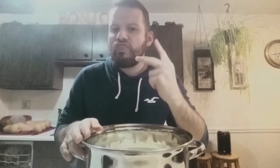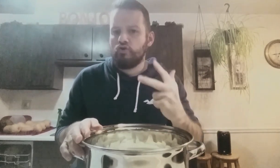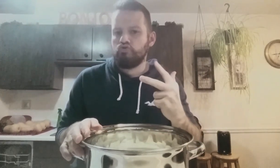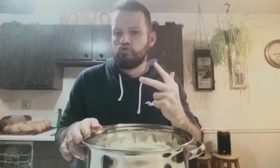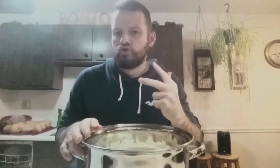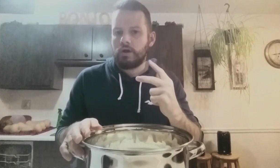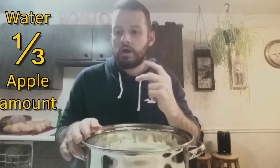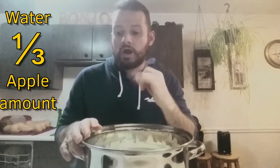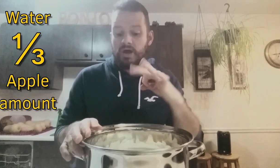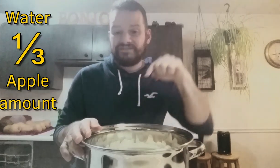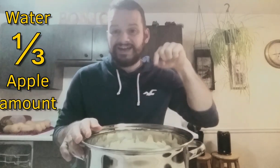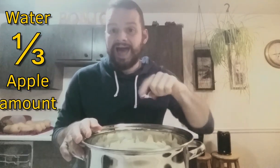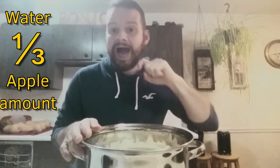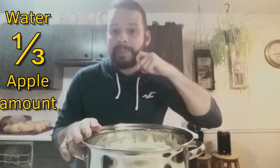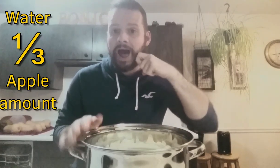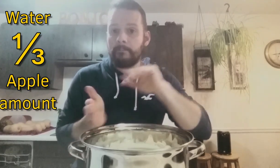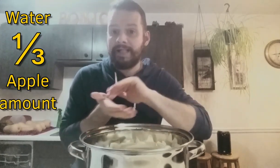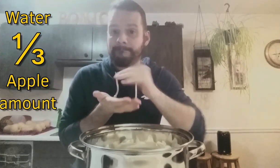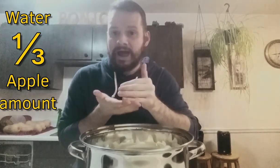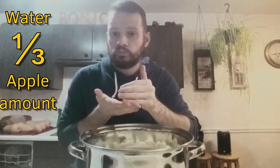Only a third of this apple amount.